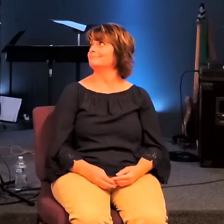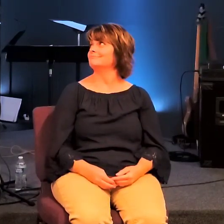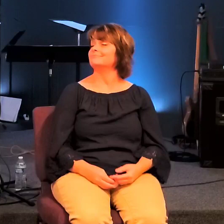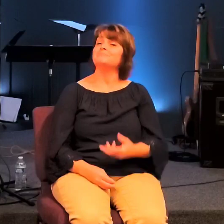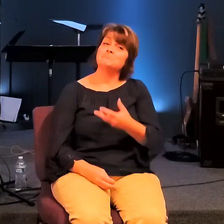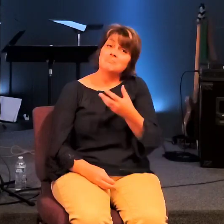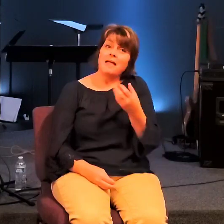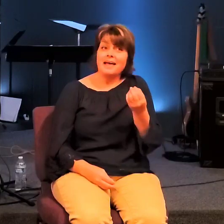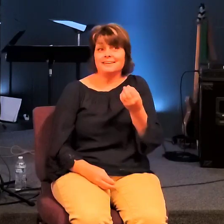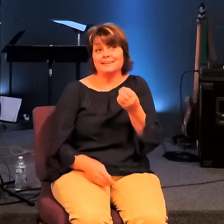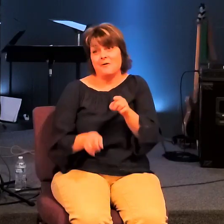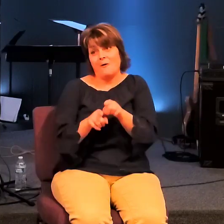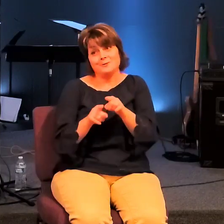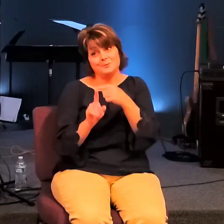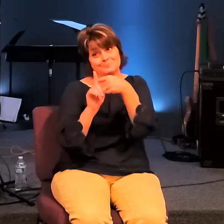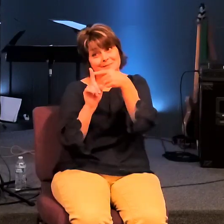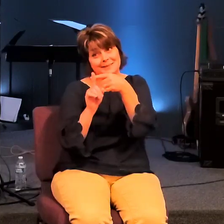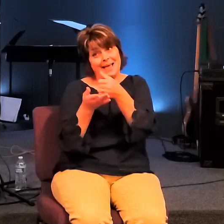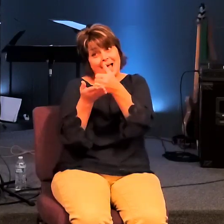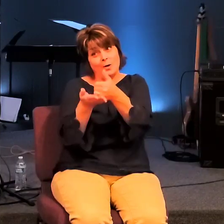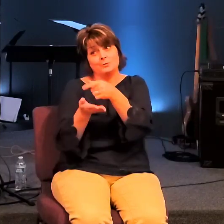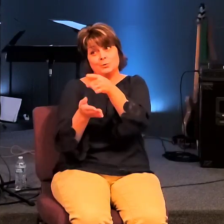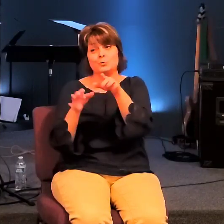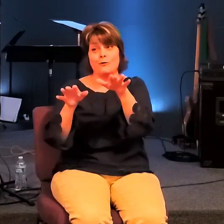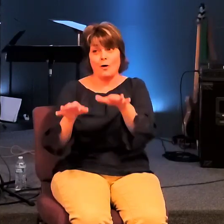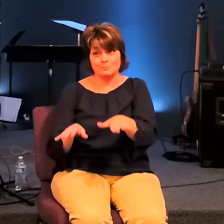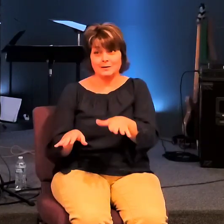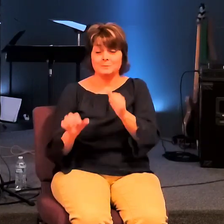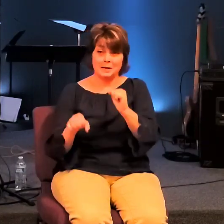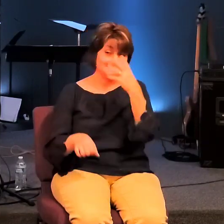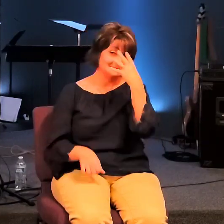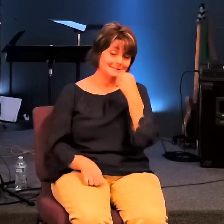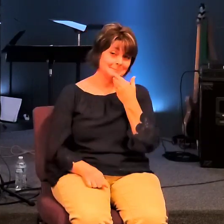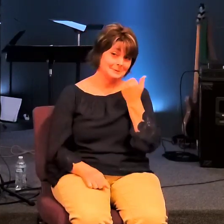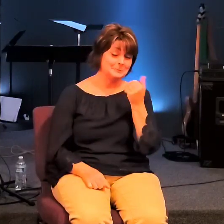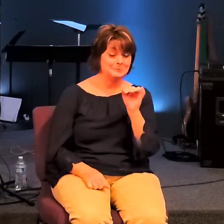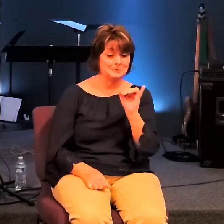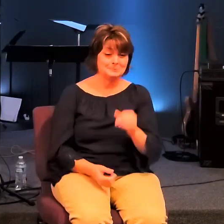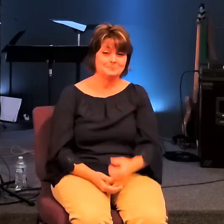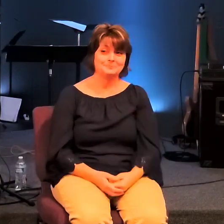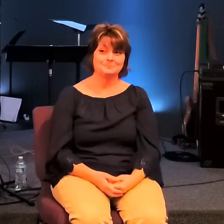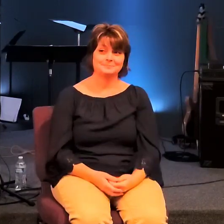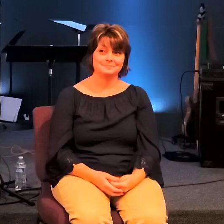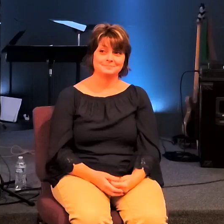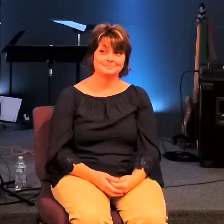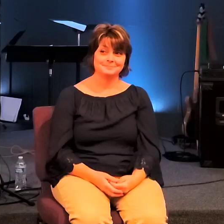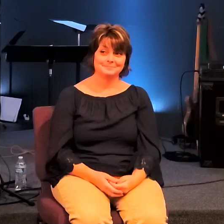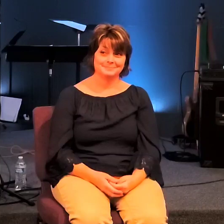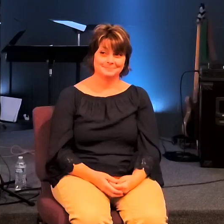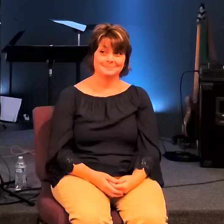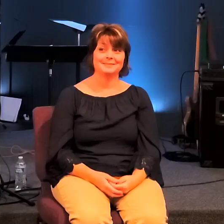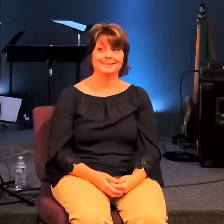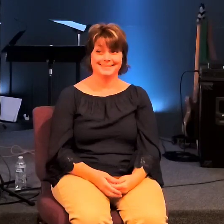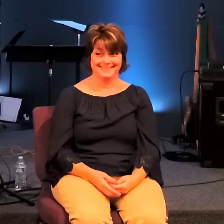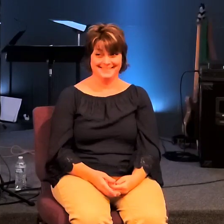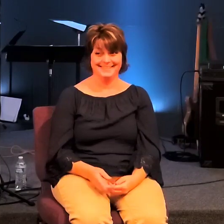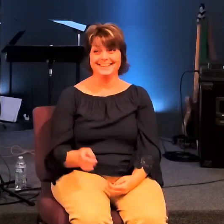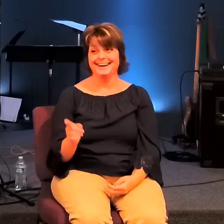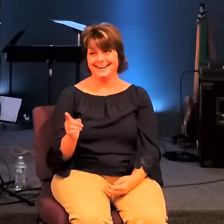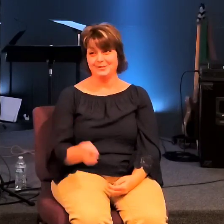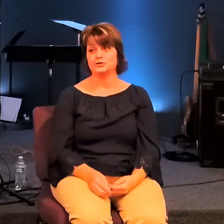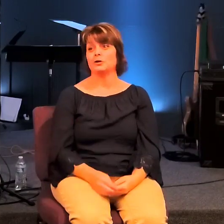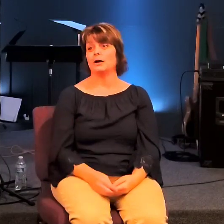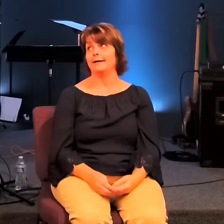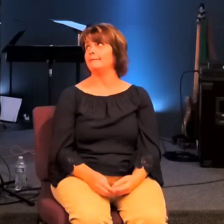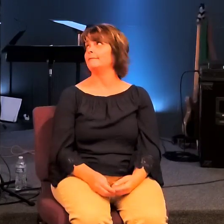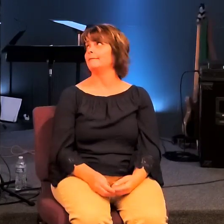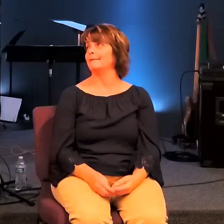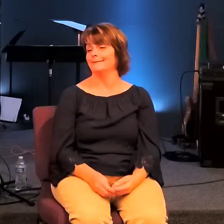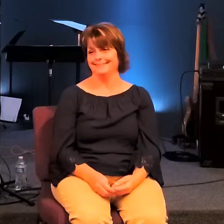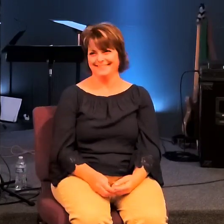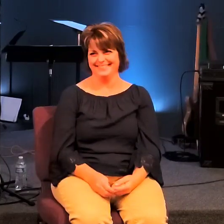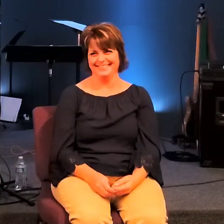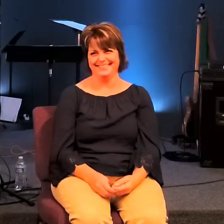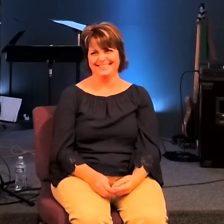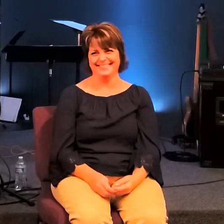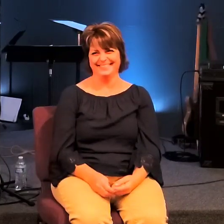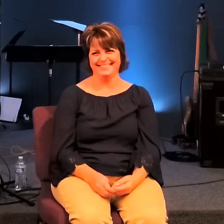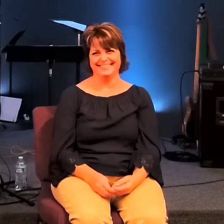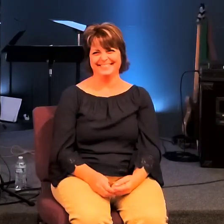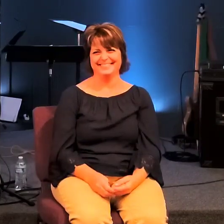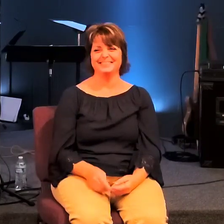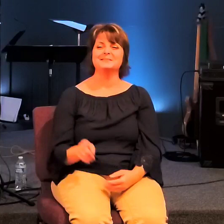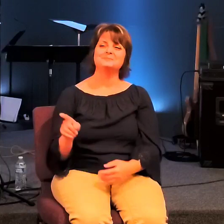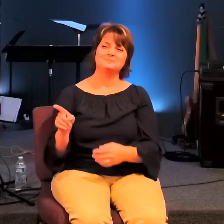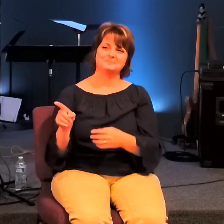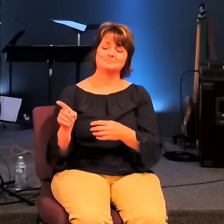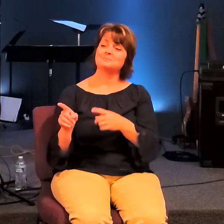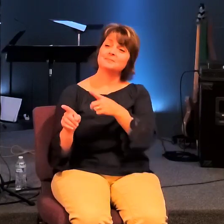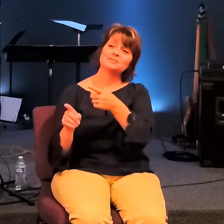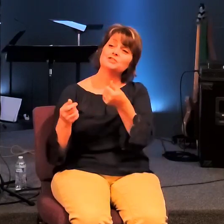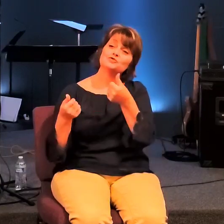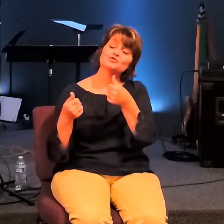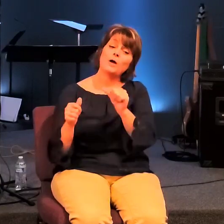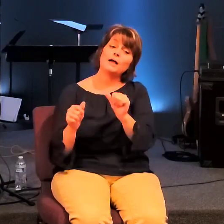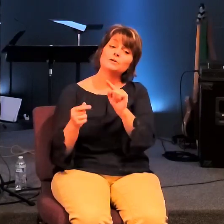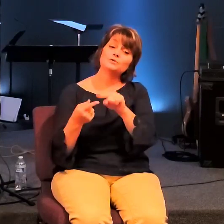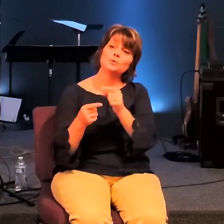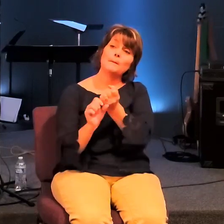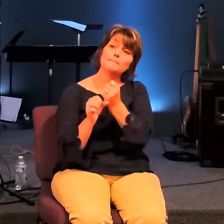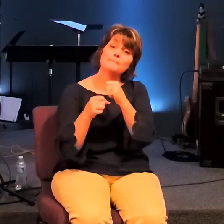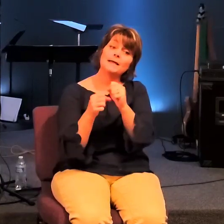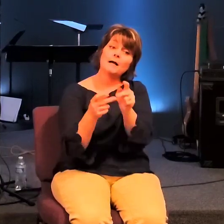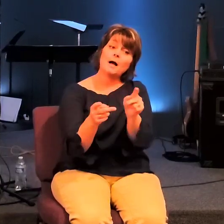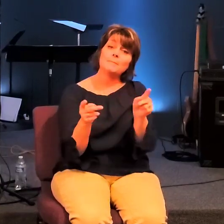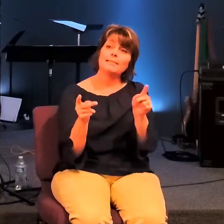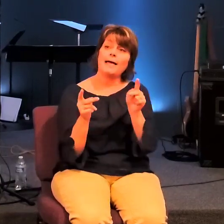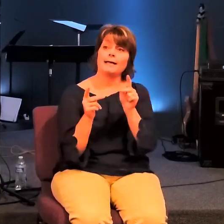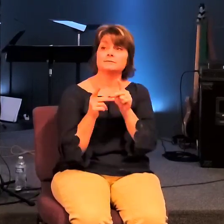down and go to sleep too so number 2 find or make a place designed for solitude practice